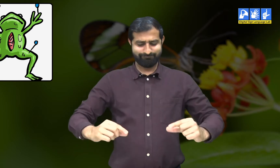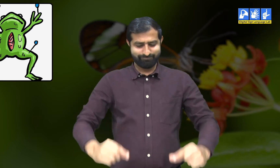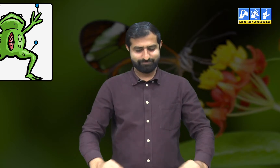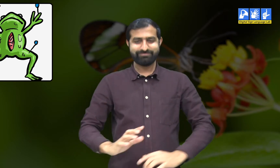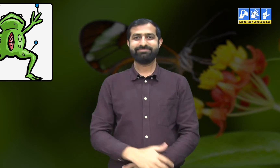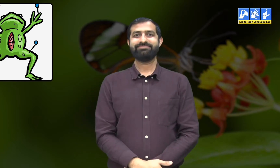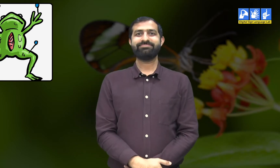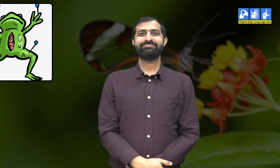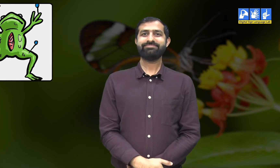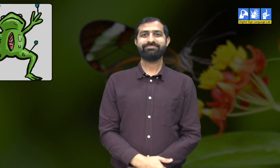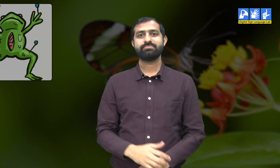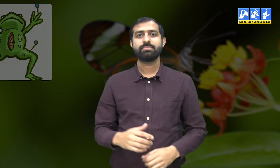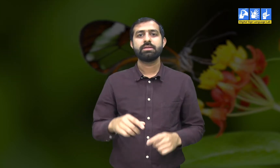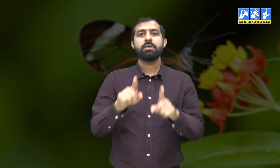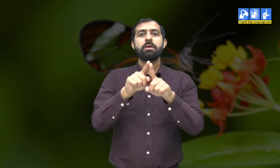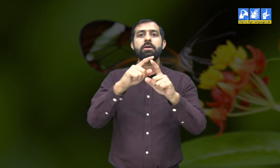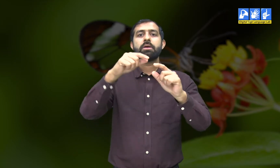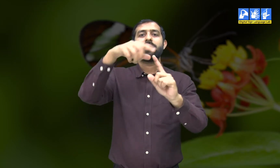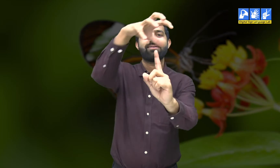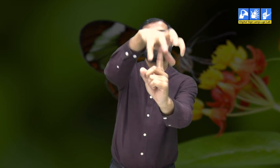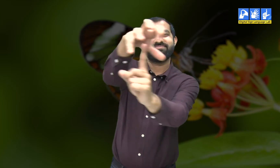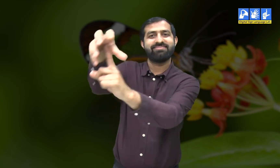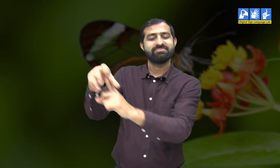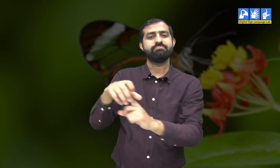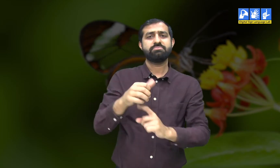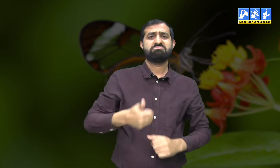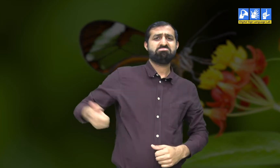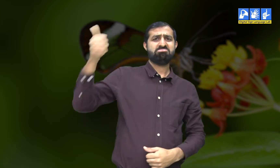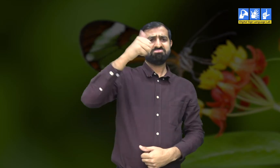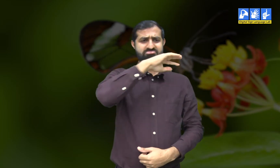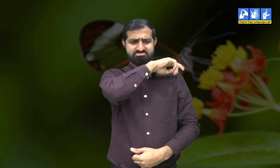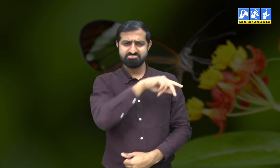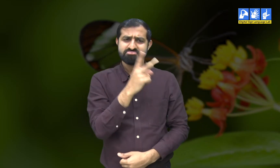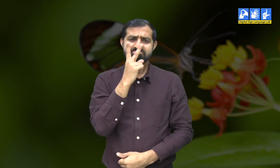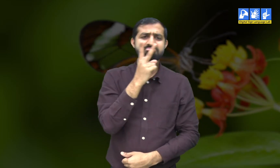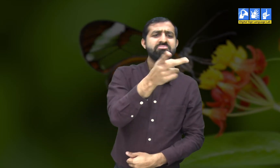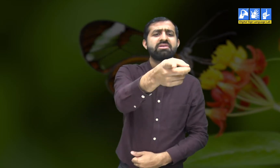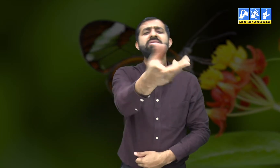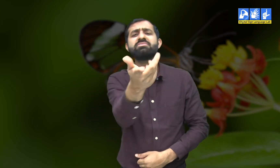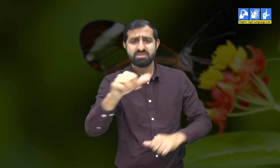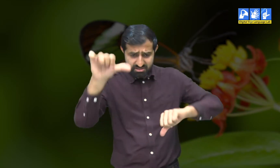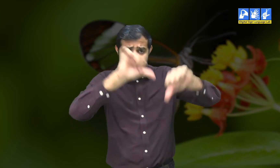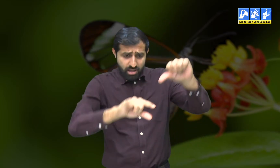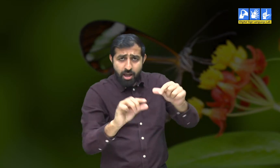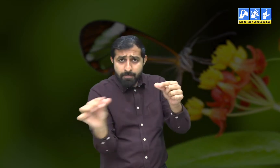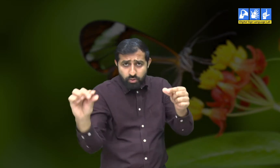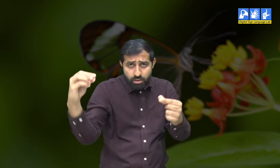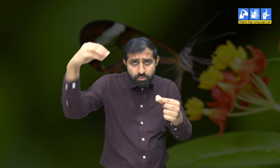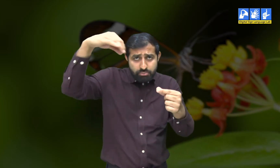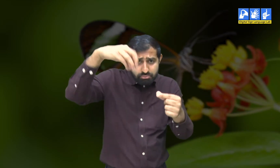Similarly, there were different projects displayed by the students. When the judges came to examine the projects,